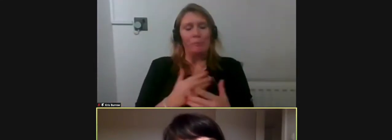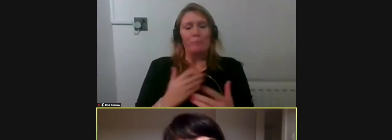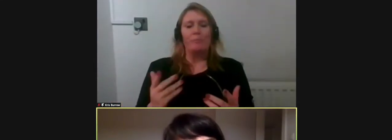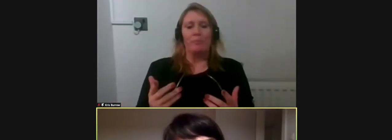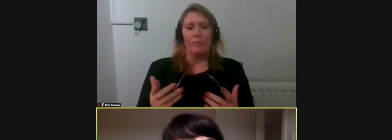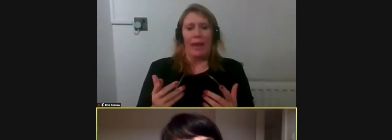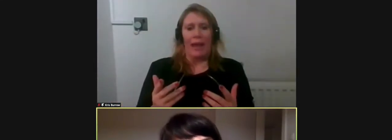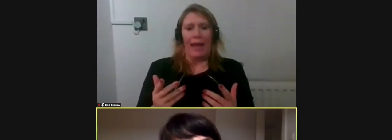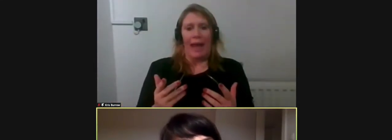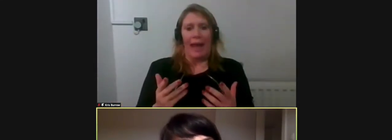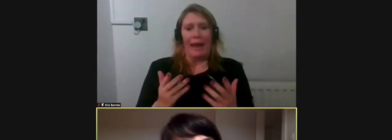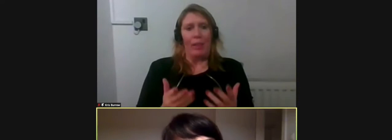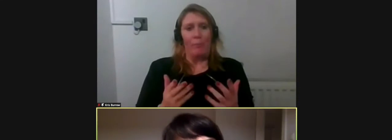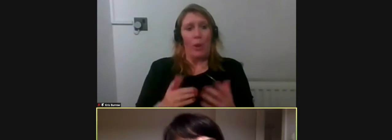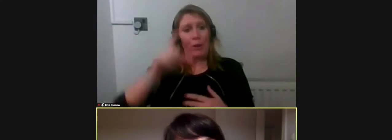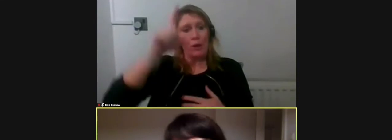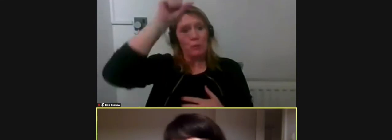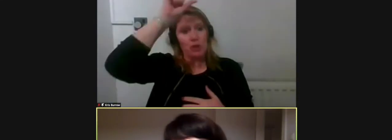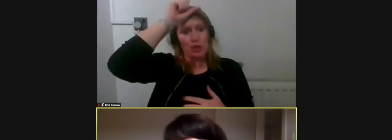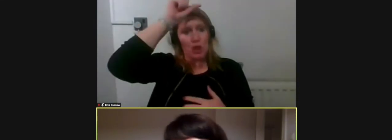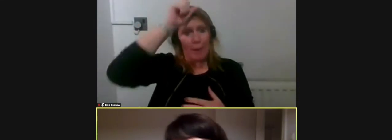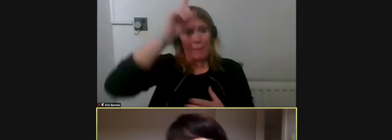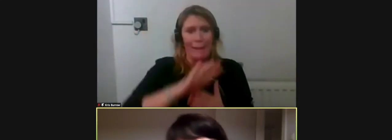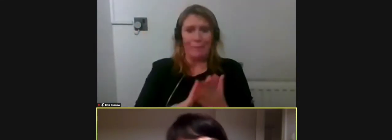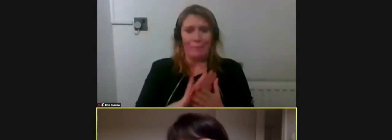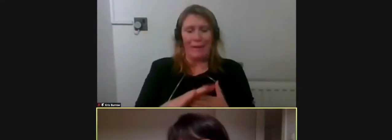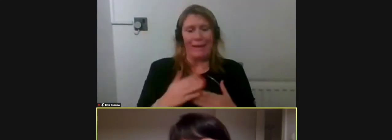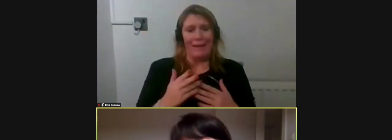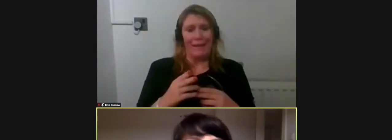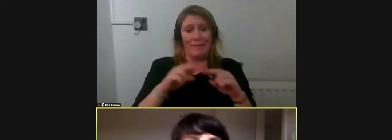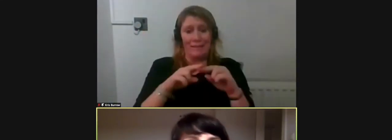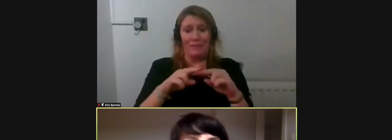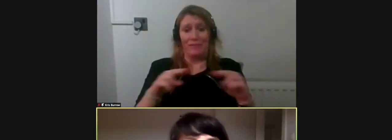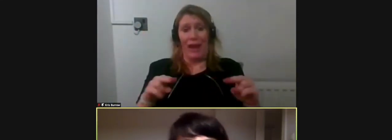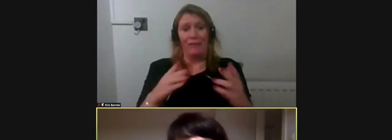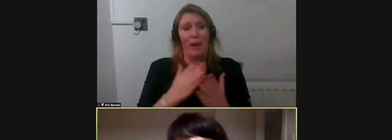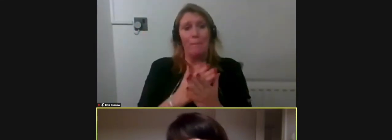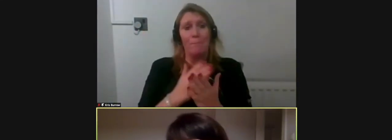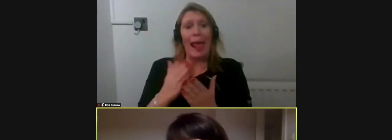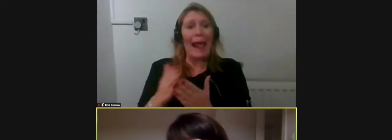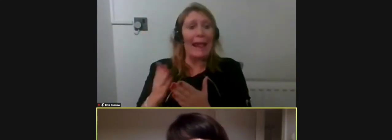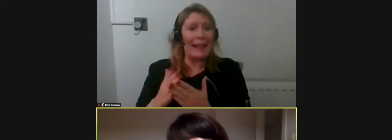Germany and not in my usual house. Really